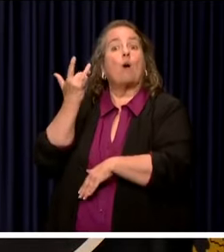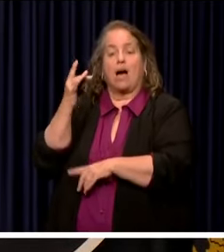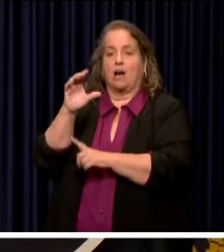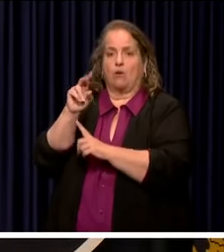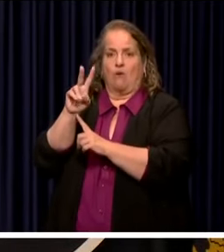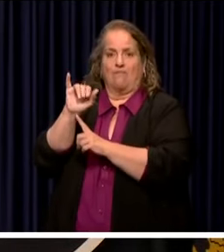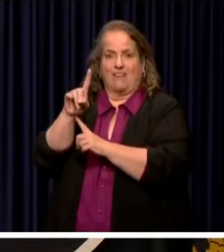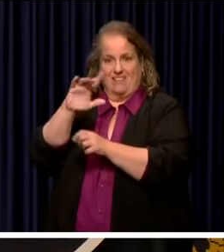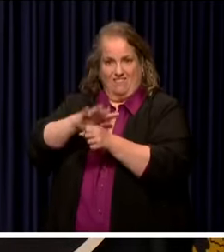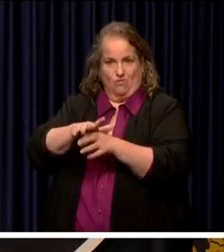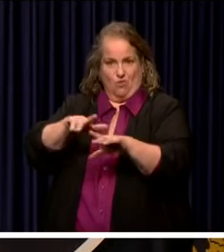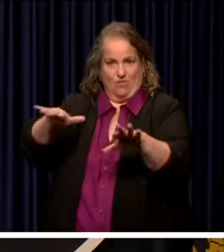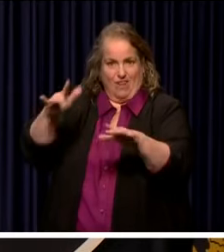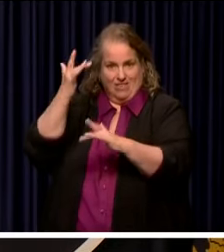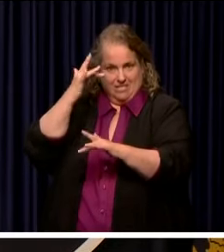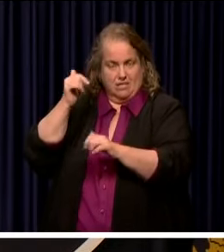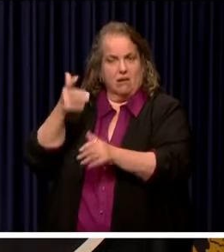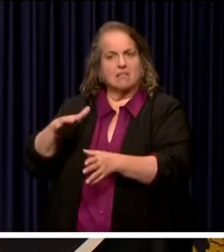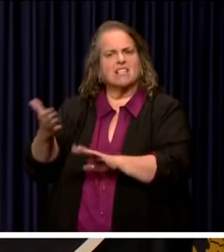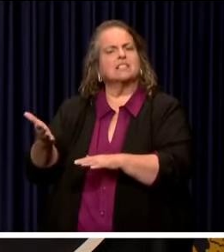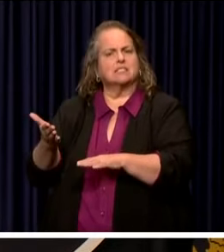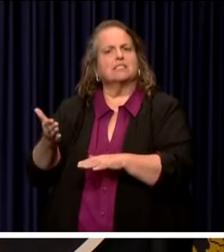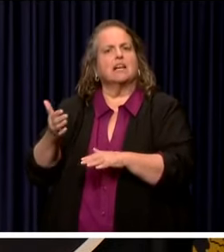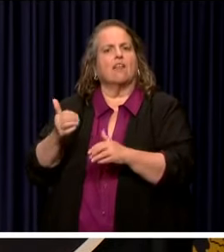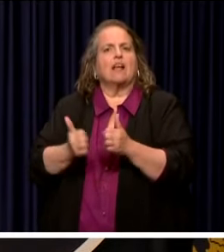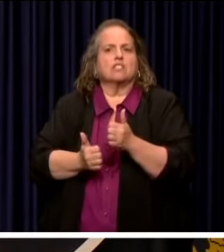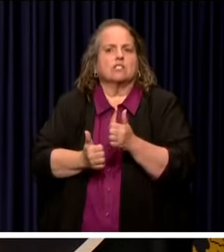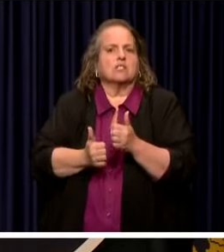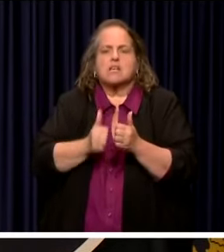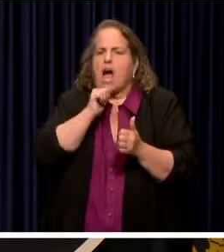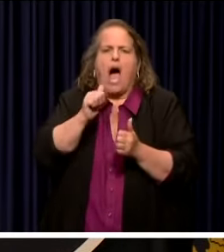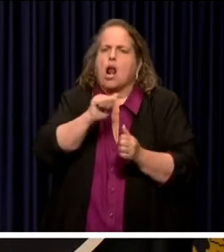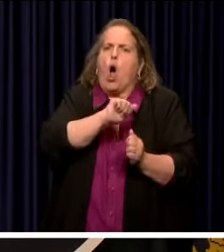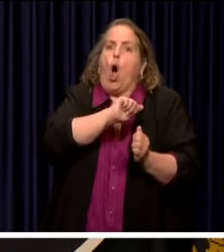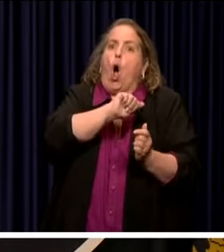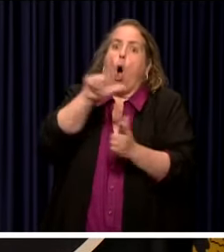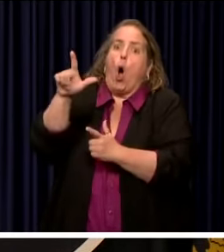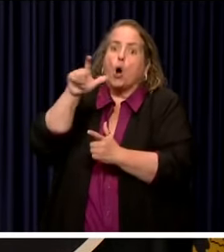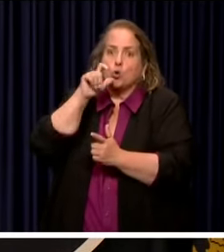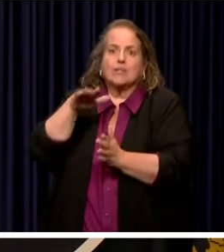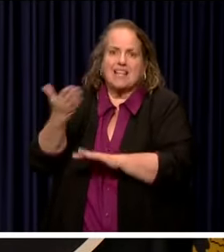ANNOUNCED TODAY -- [NOT AUDIBLE] ACROSS THE COVID SECTOR.